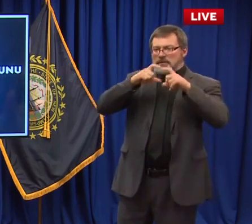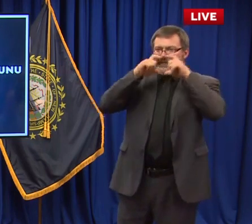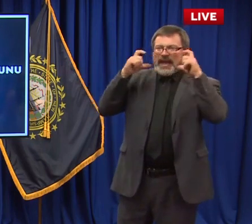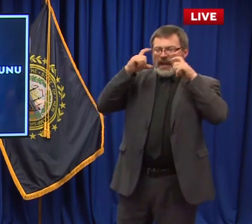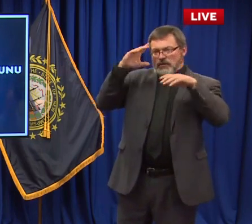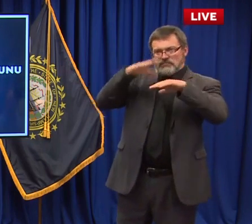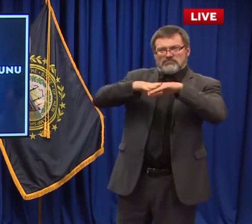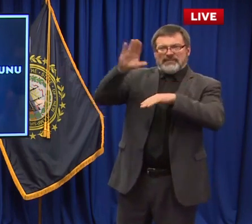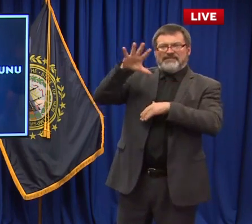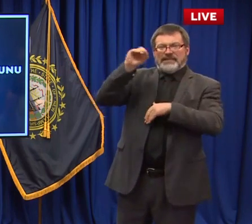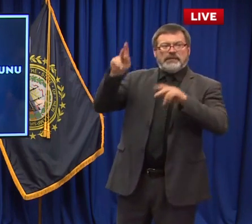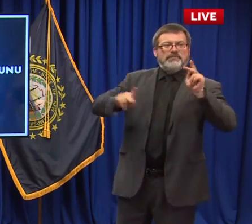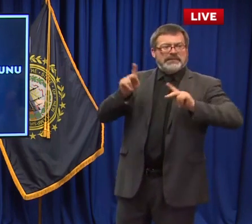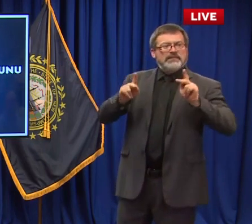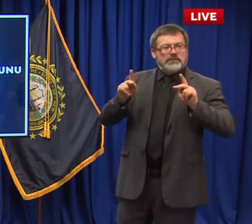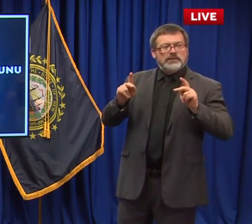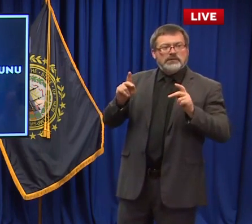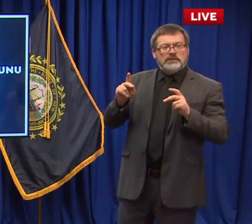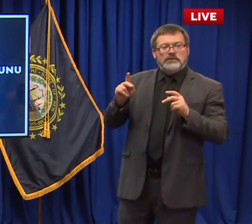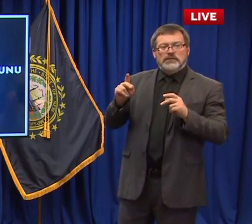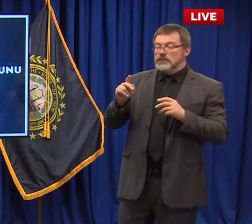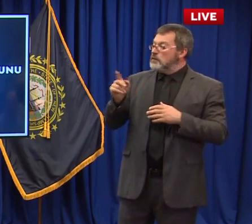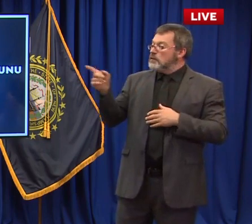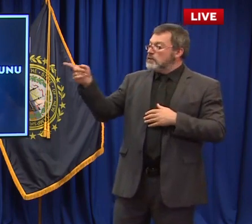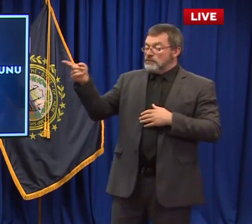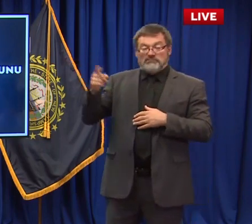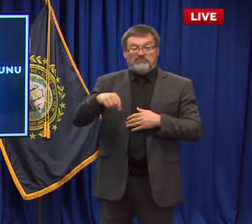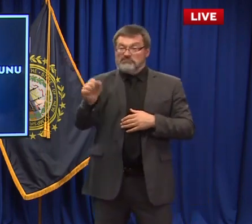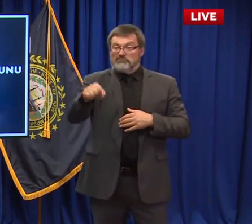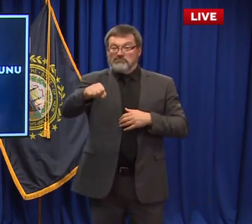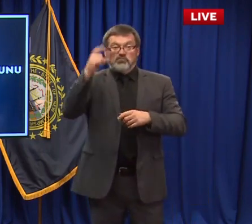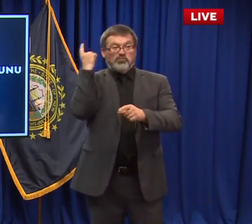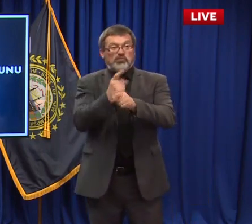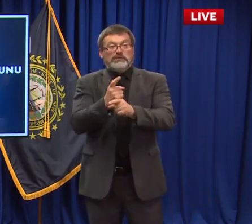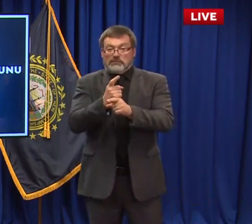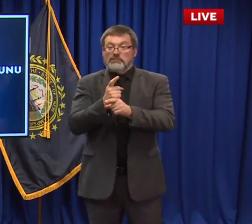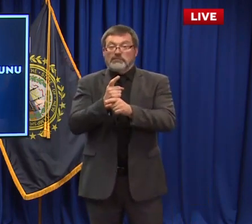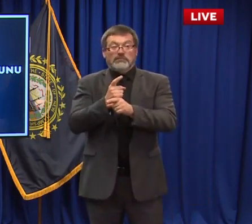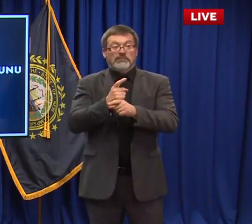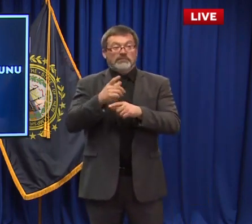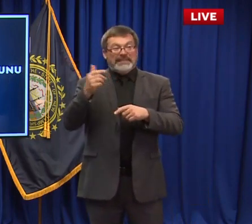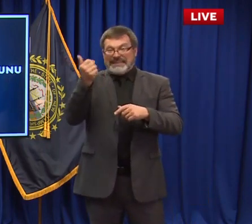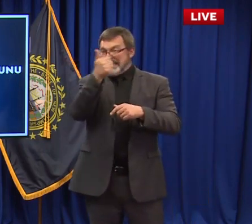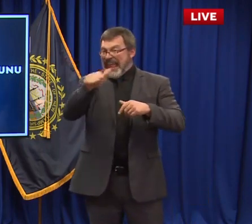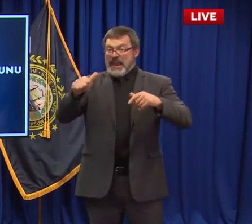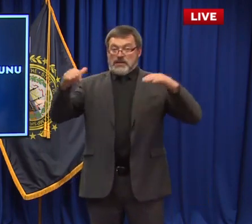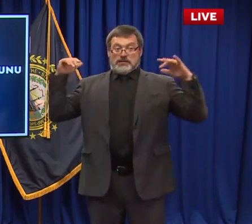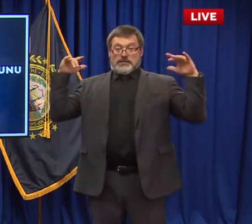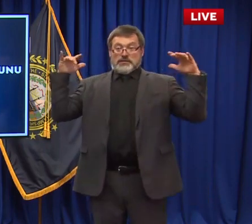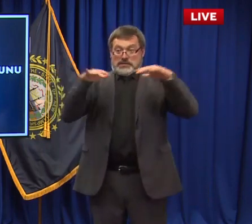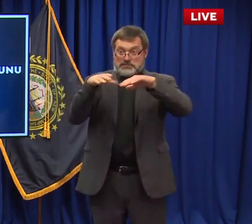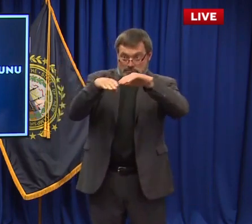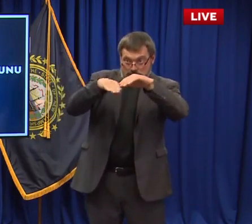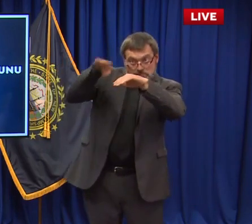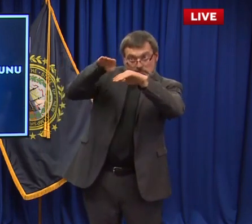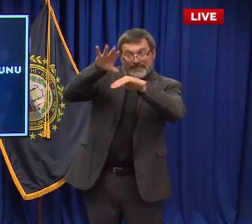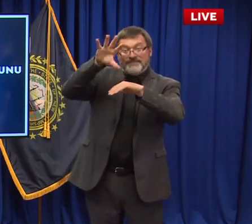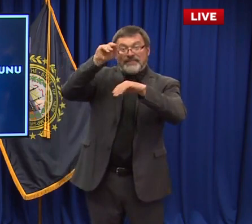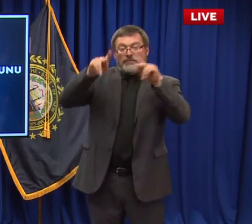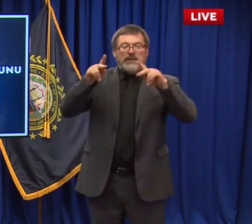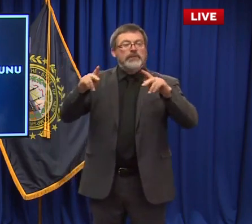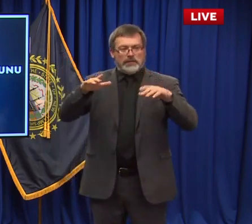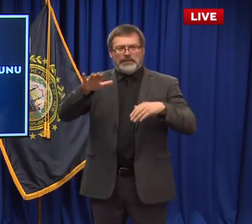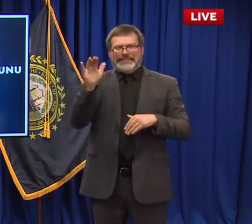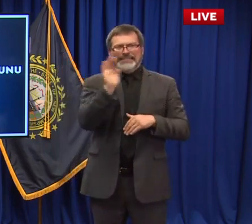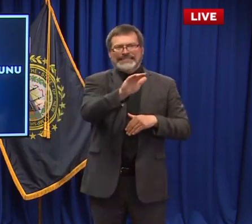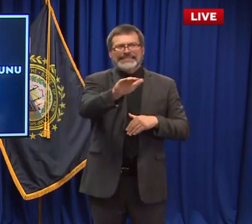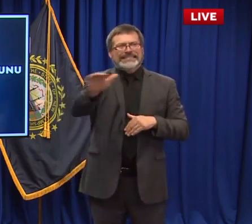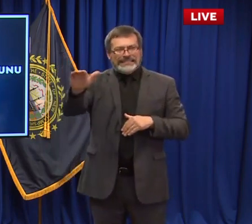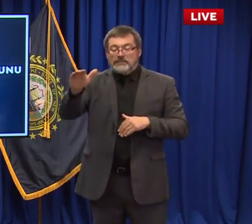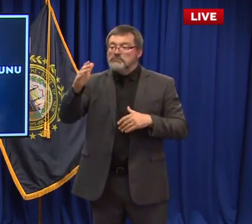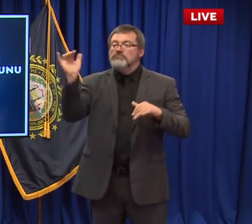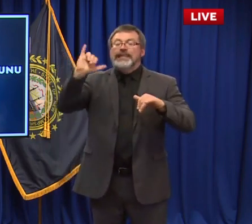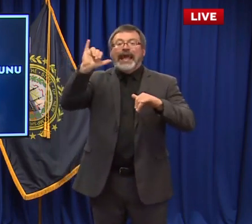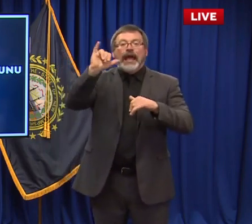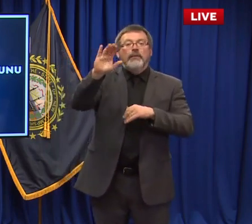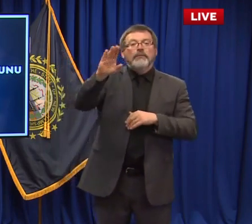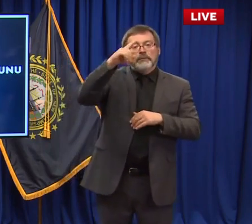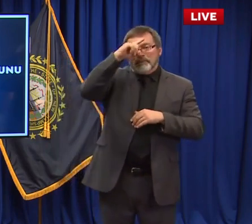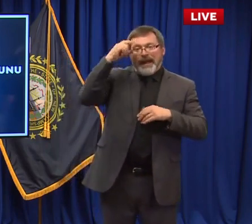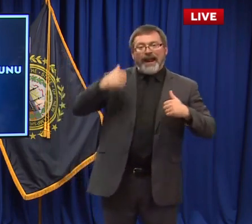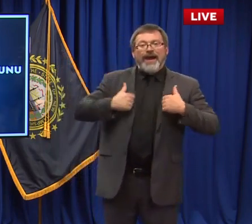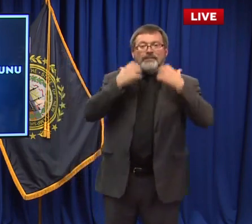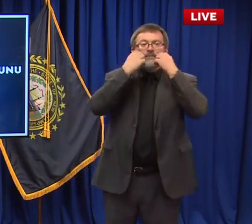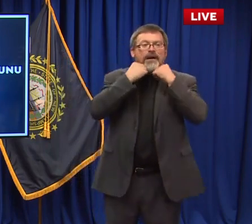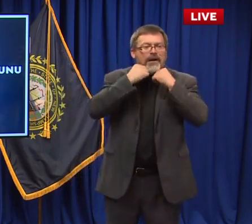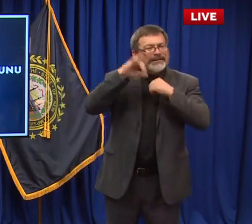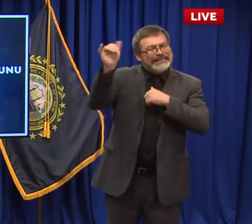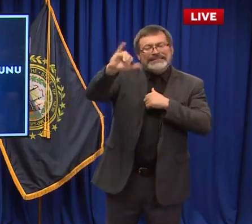WE HAVE TREATED ALL GATHERINGS IN THE STATE FROM THE TIME THE PANDEMIC AGAIN UNTIL TODAY THE SAME, WHETHER THEY WERE THE BLACK LIVES MATTER PROTESTS, PROTESTS THE STATE